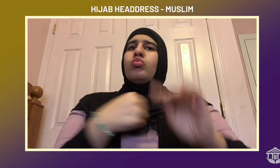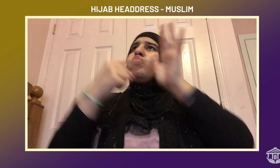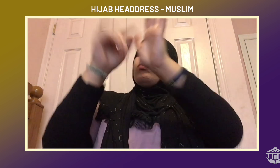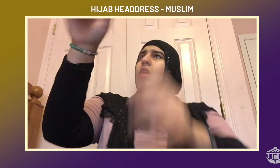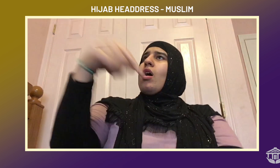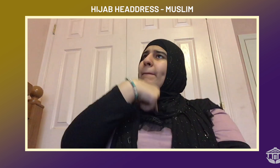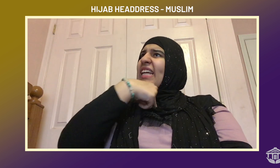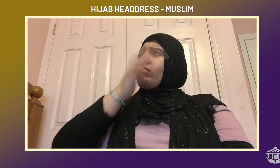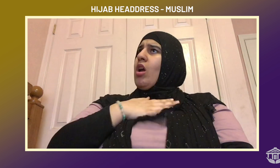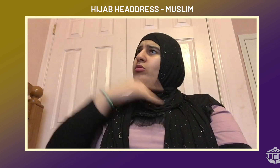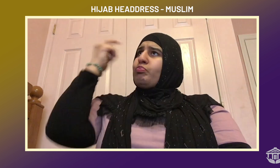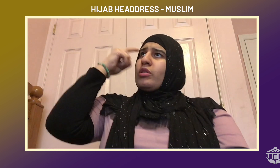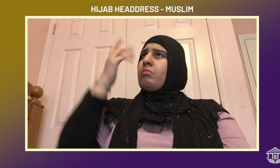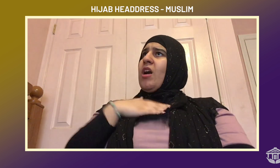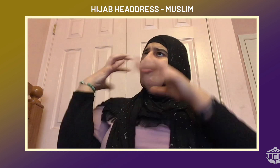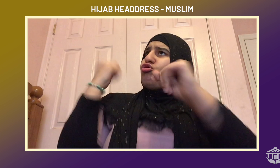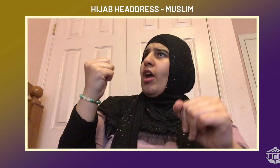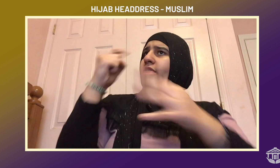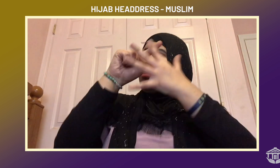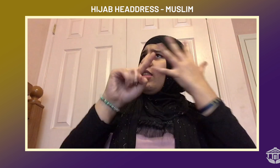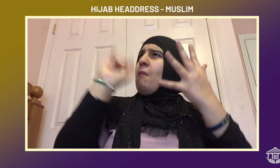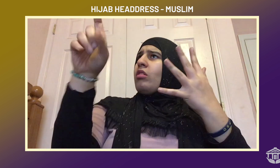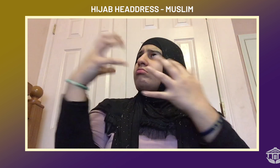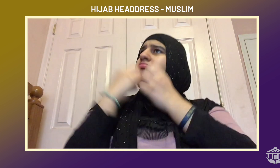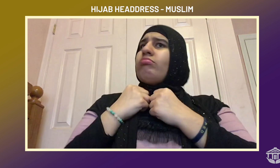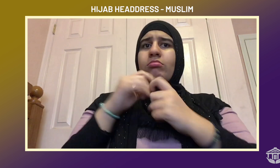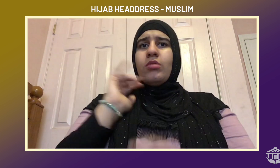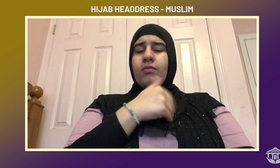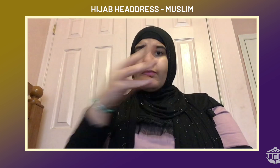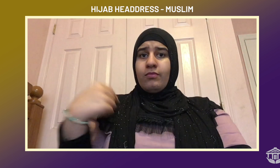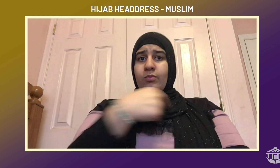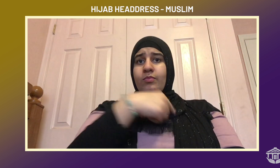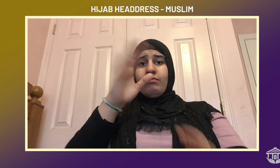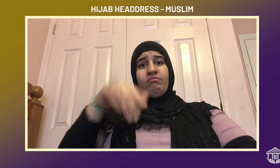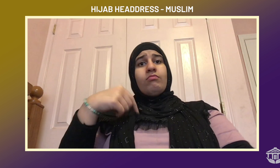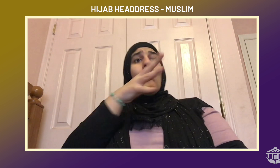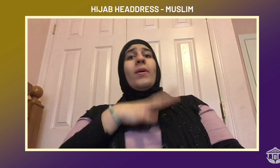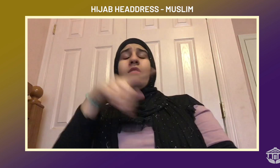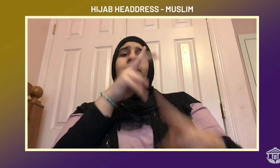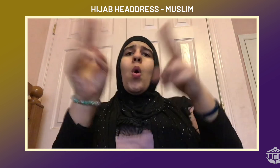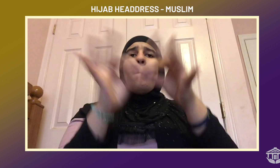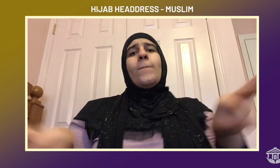our contributions i want to be known for my brain my heart what i give to the world not just for my